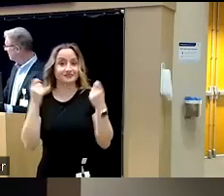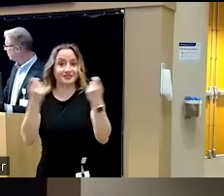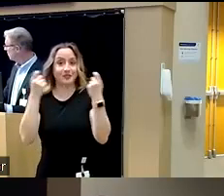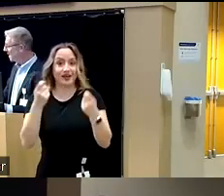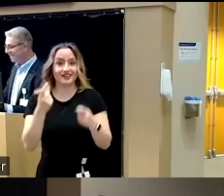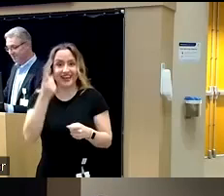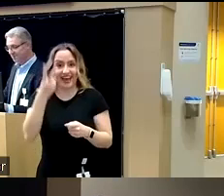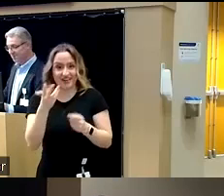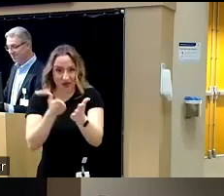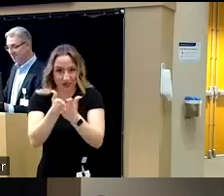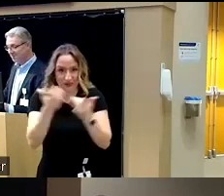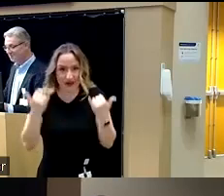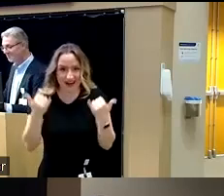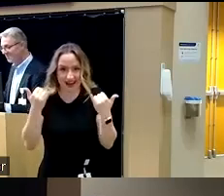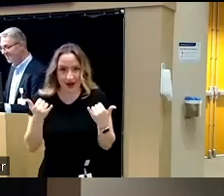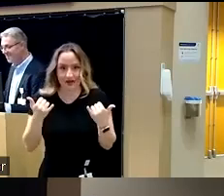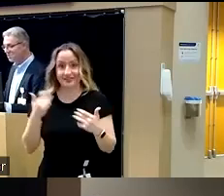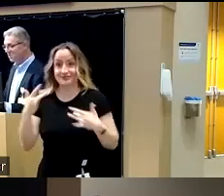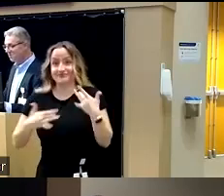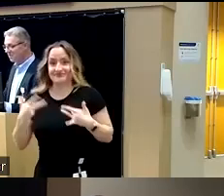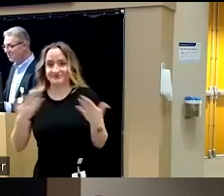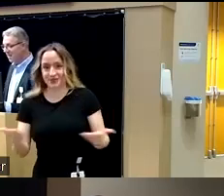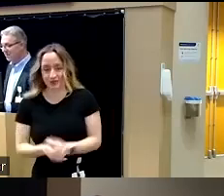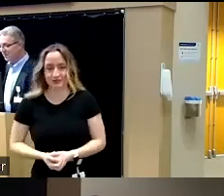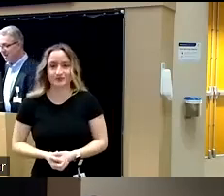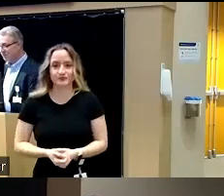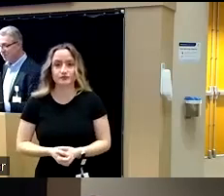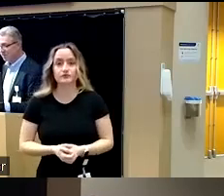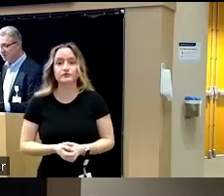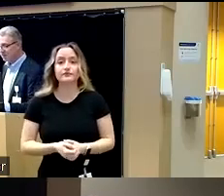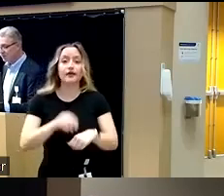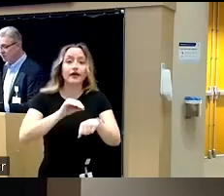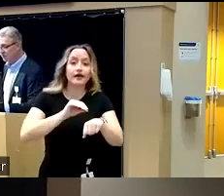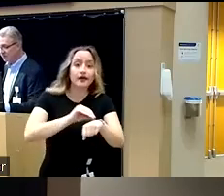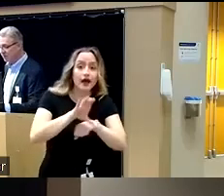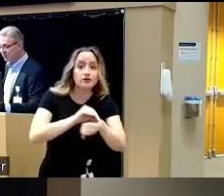enthusiastically she shares Julie Blends her passion for counseling clinical supervision